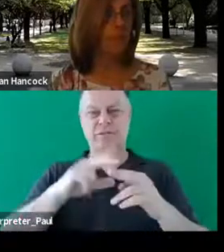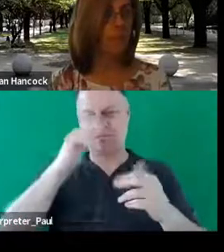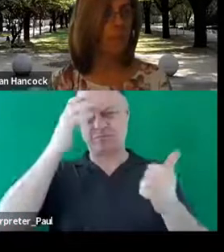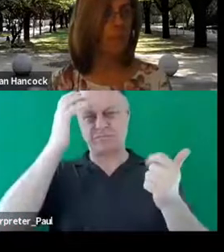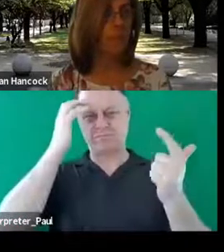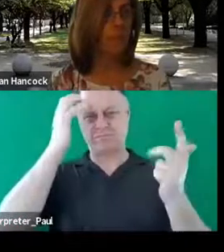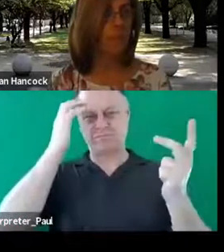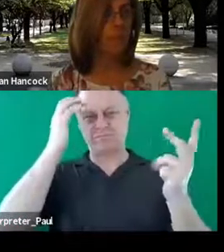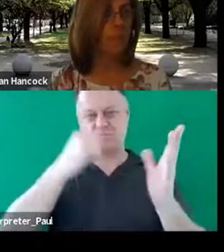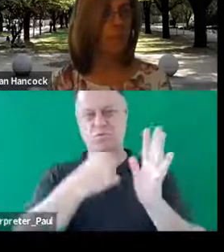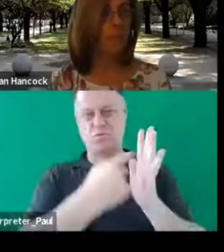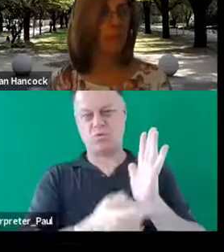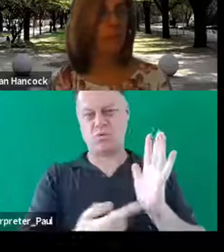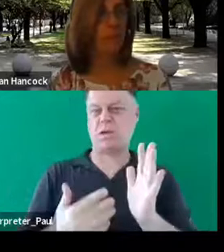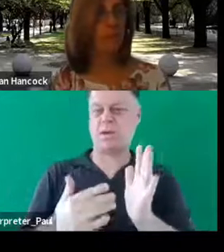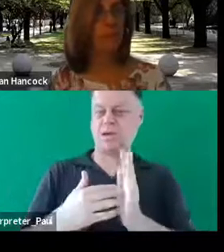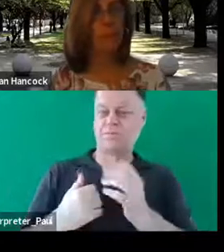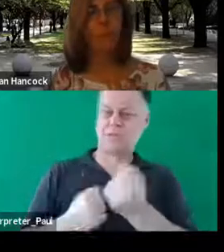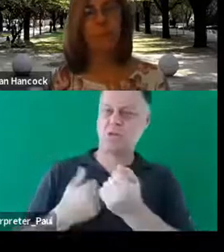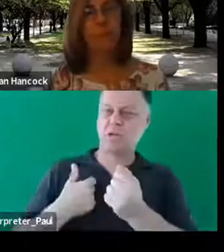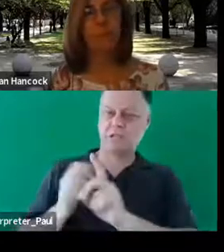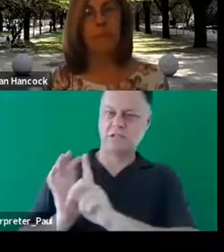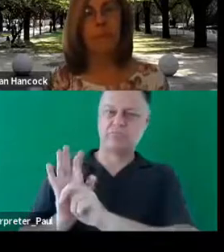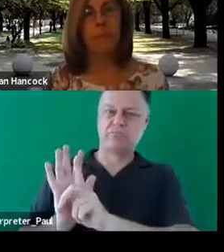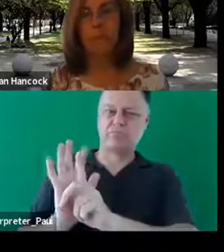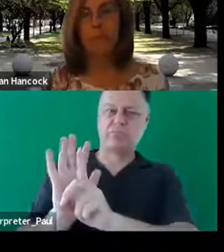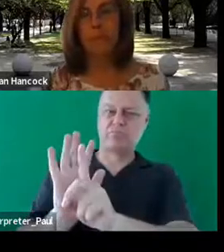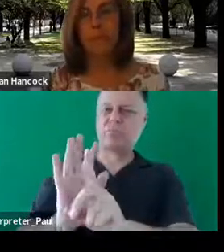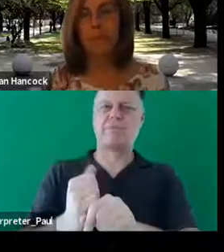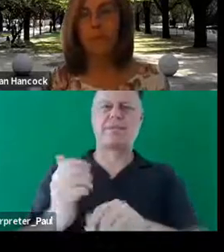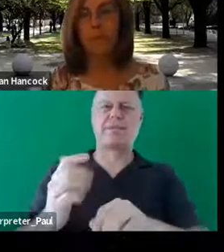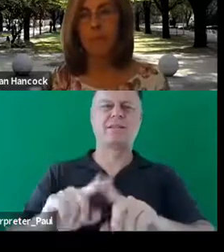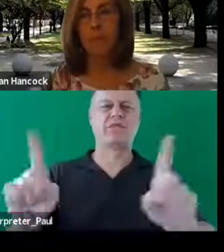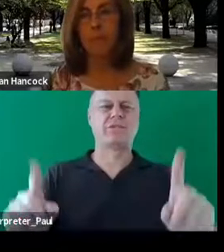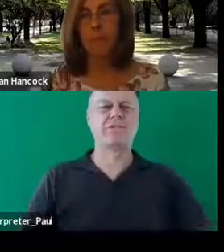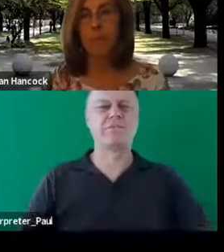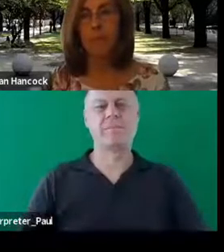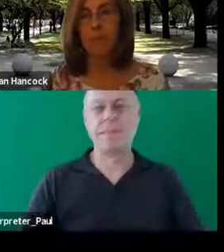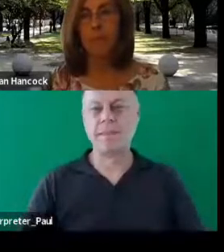us and supporting us has made a big difference. DEBBIE: Yeah. Thank you. And while I've got you